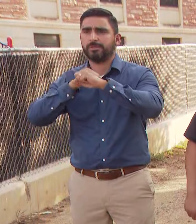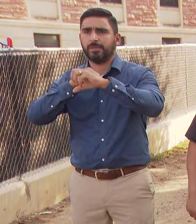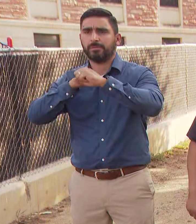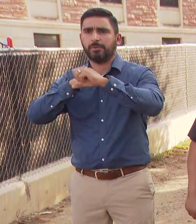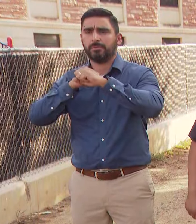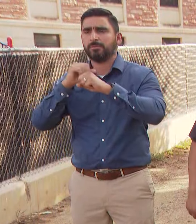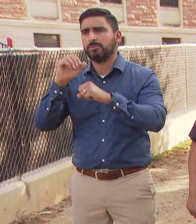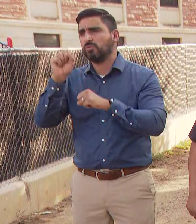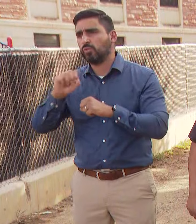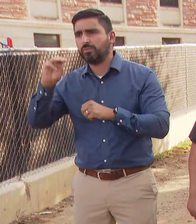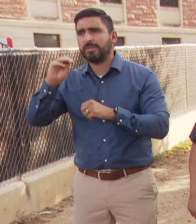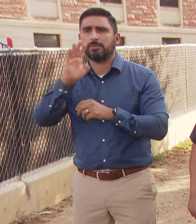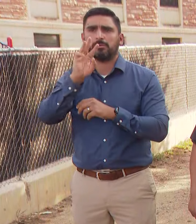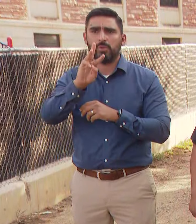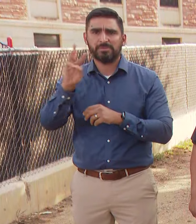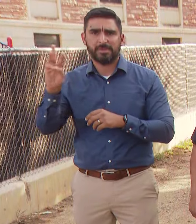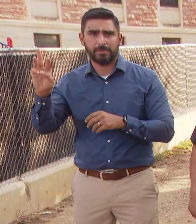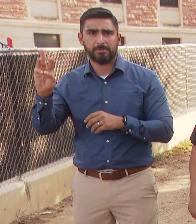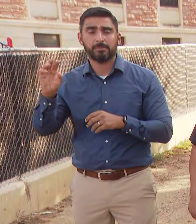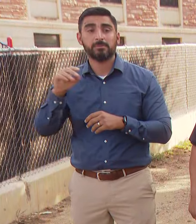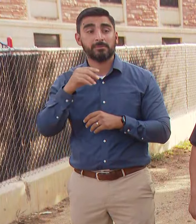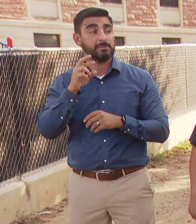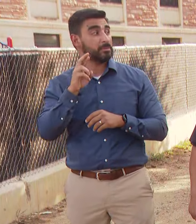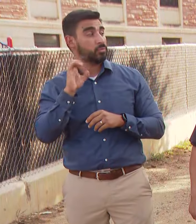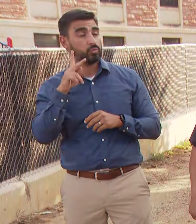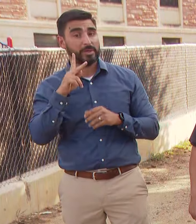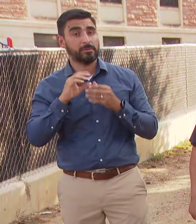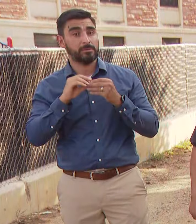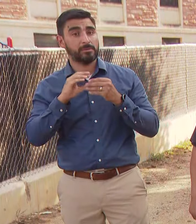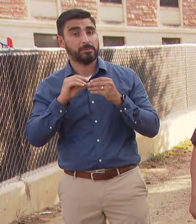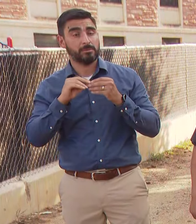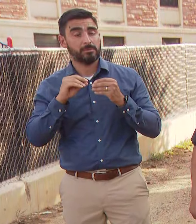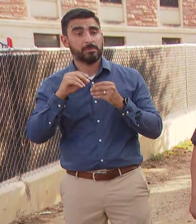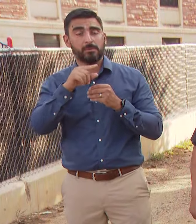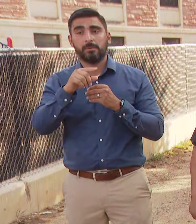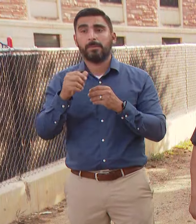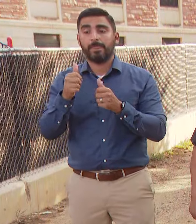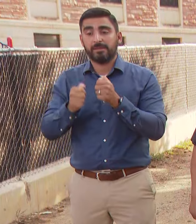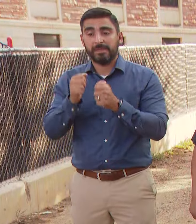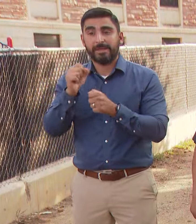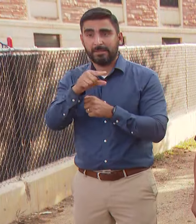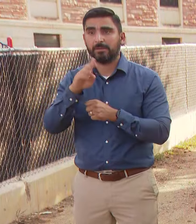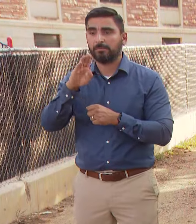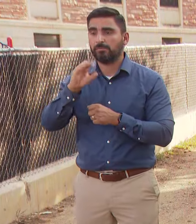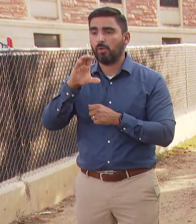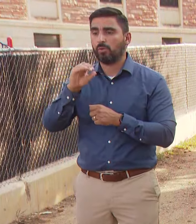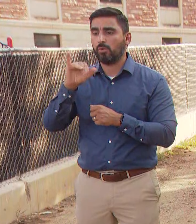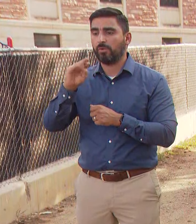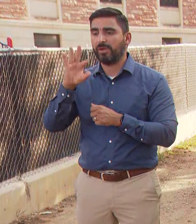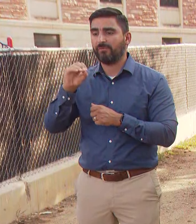Rick just mentioned earlier, texting for text message notifications, Boco info to 888777.